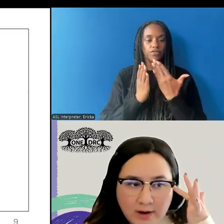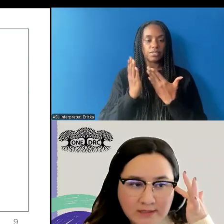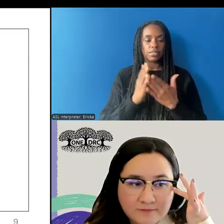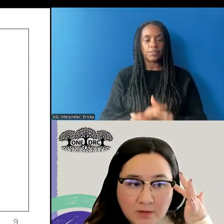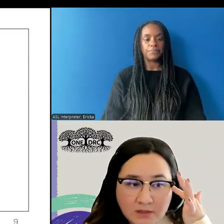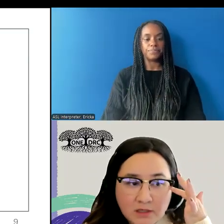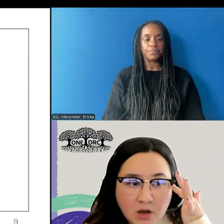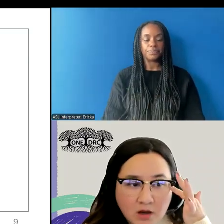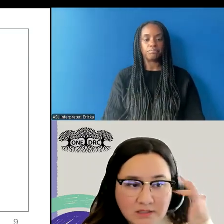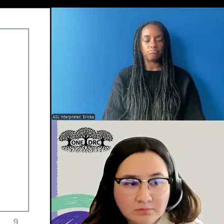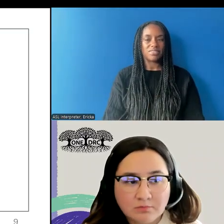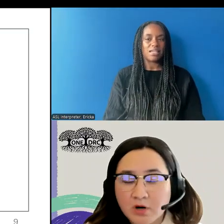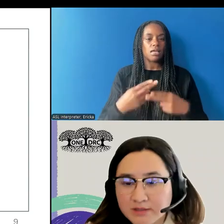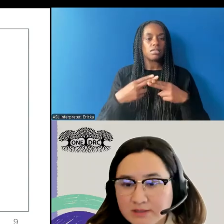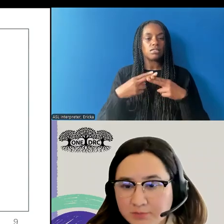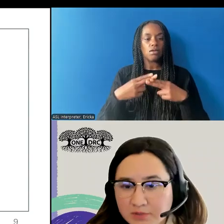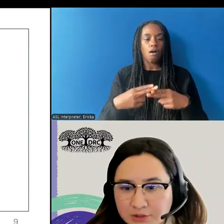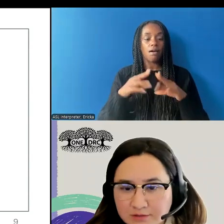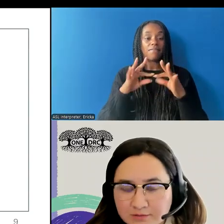as family cost participation.